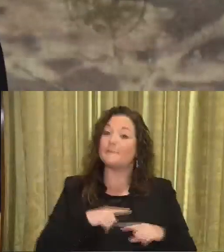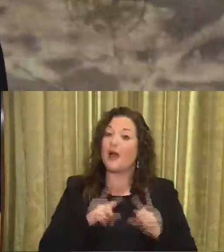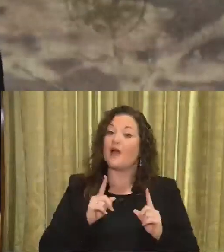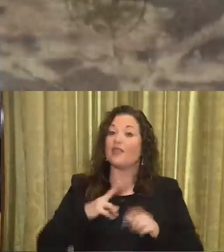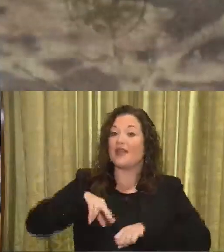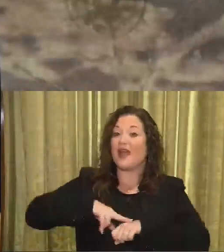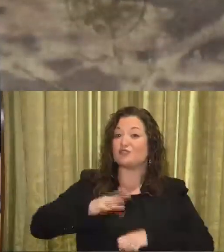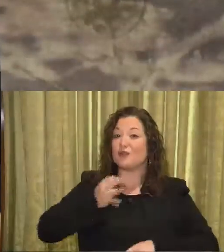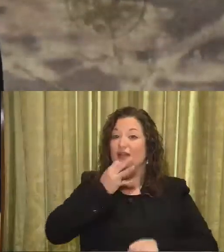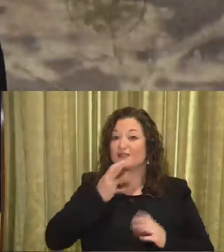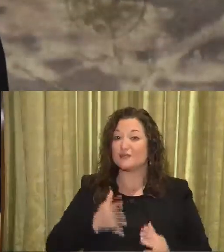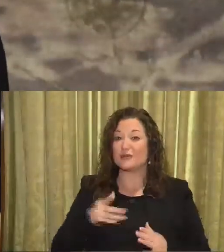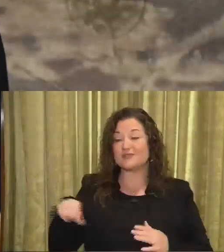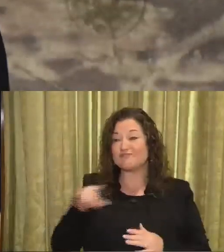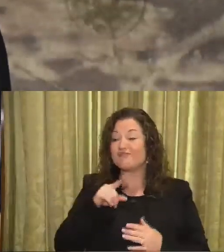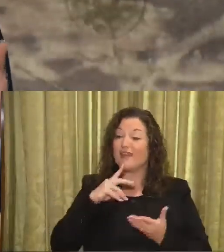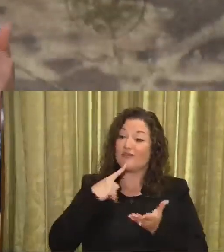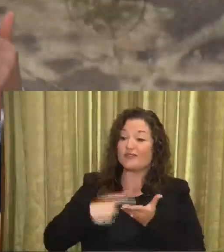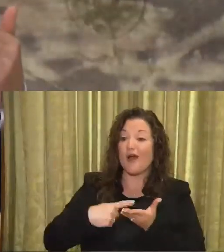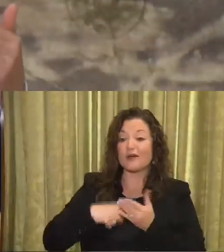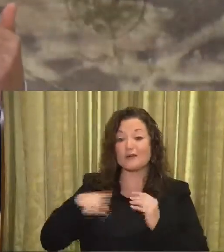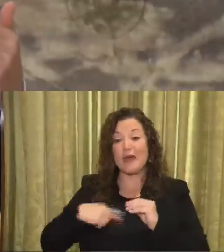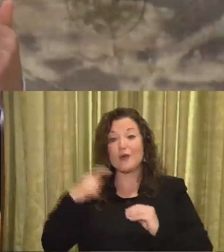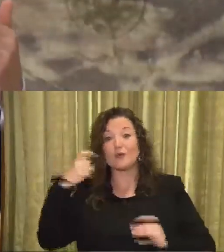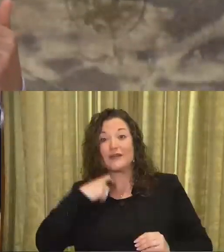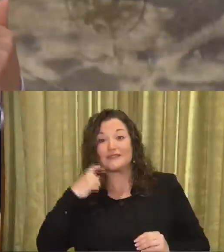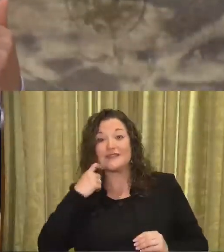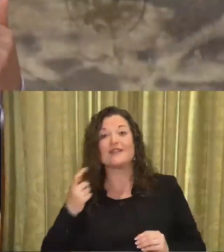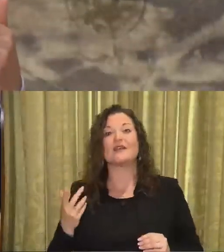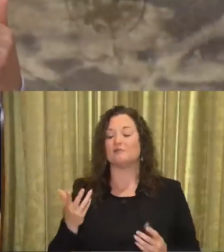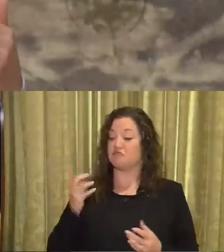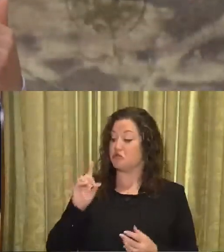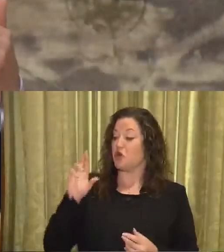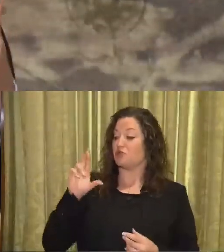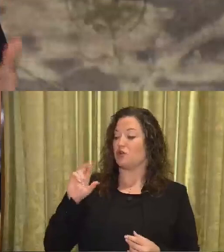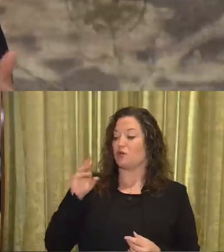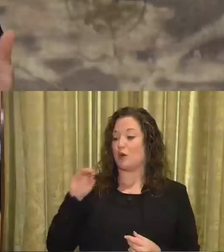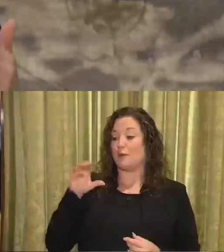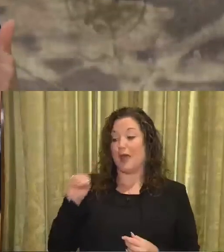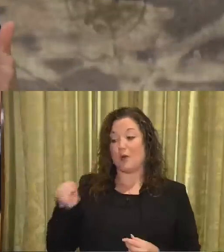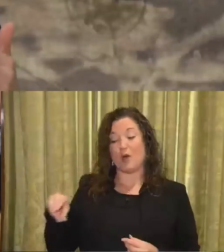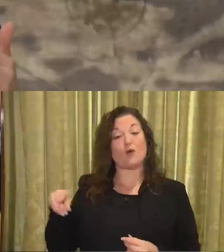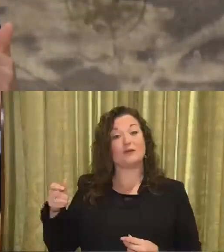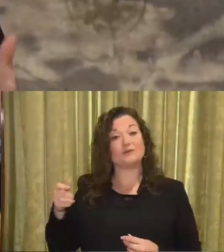Recently and Doctor Romero, the there is an overwhelming volume